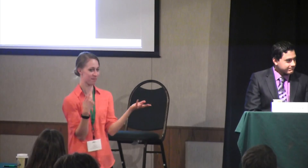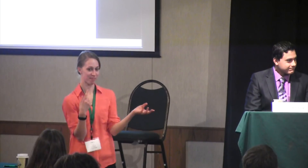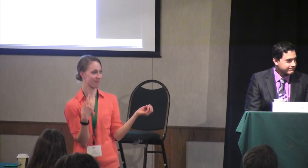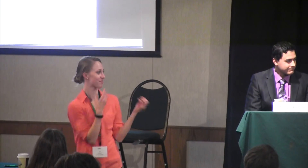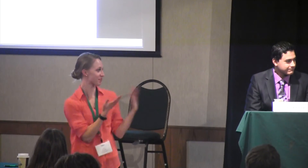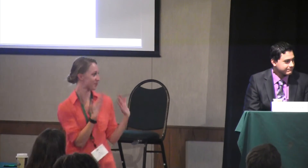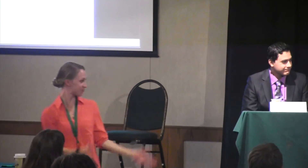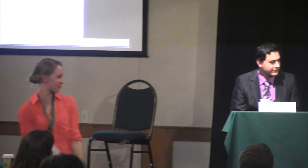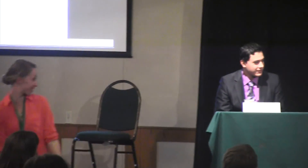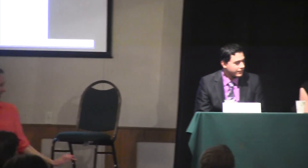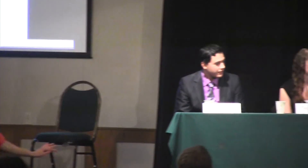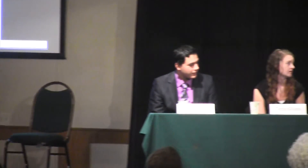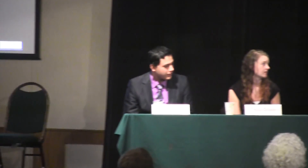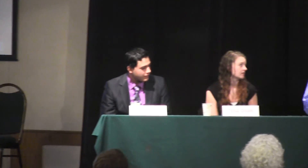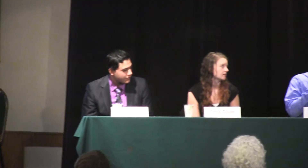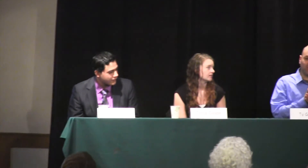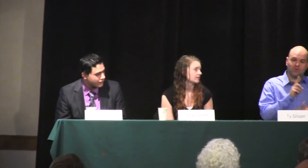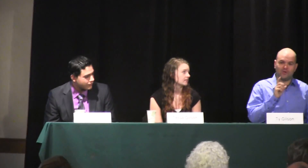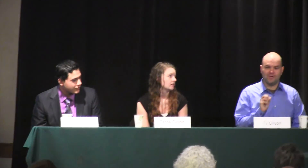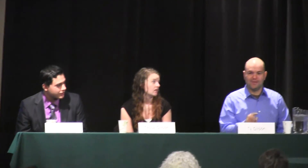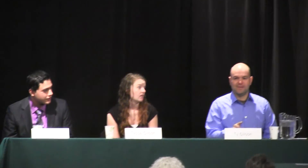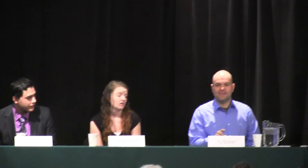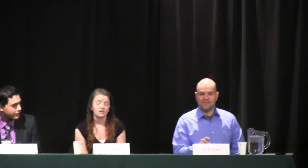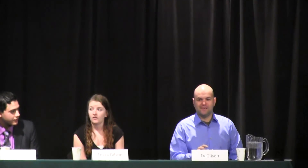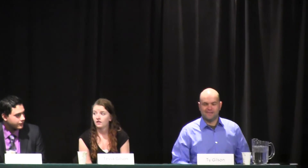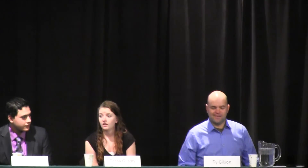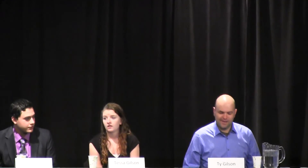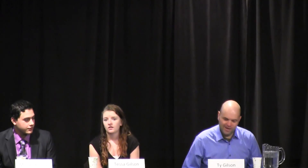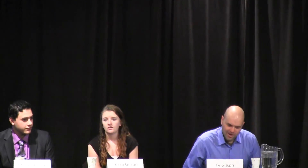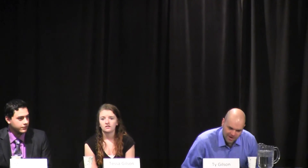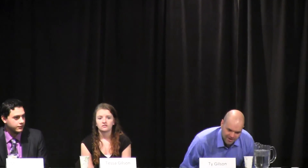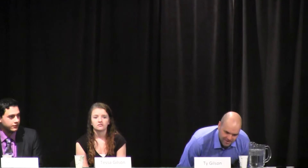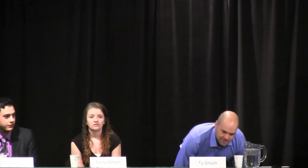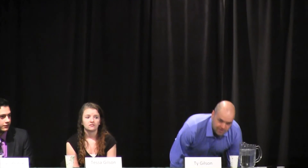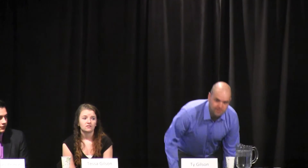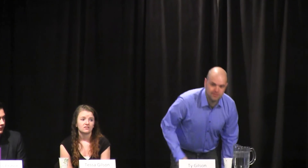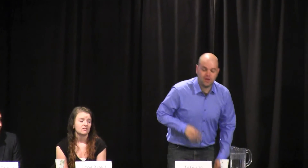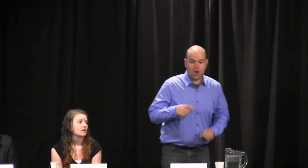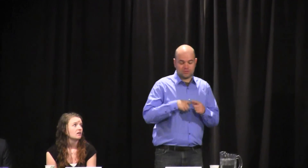Hmm, I think that's a good question.